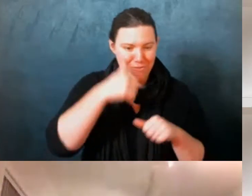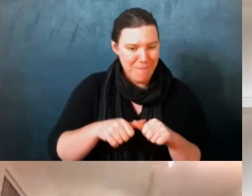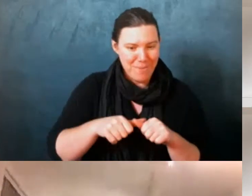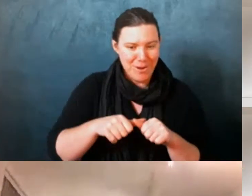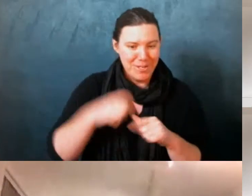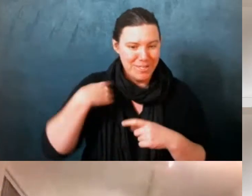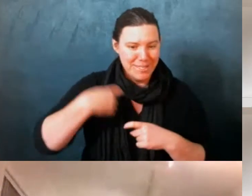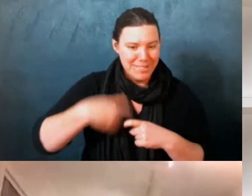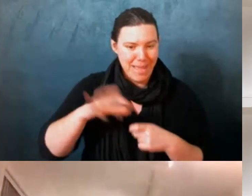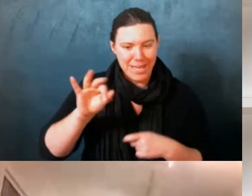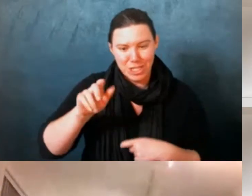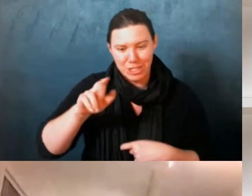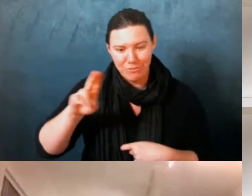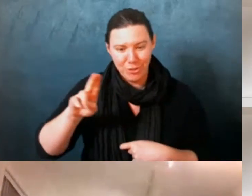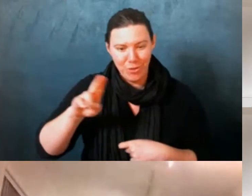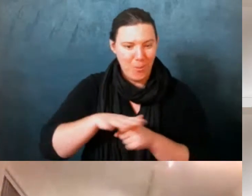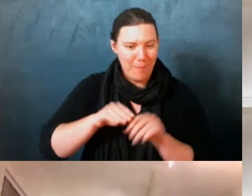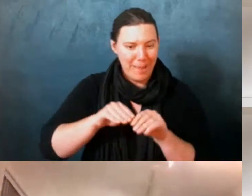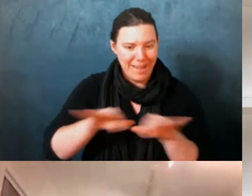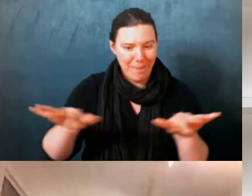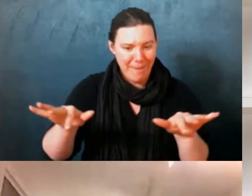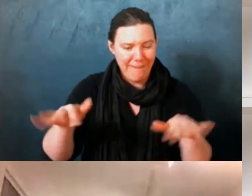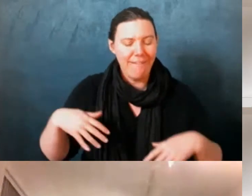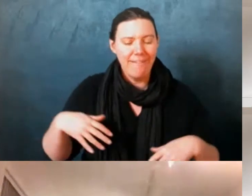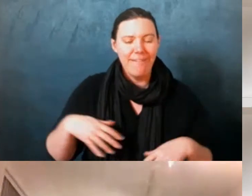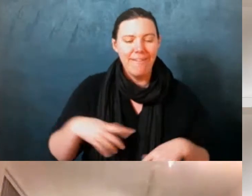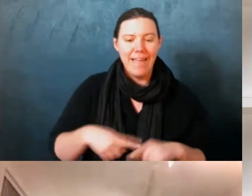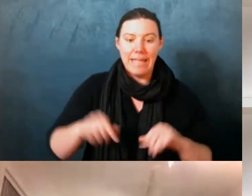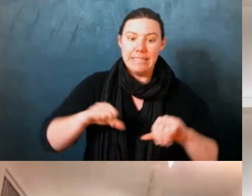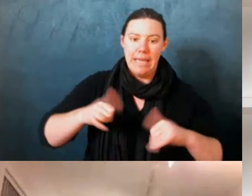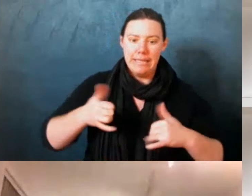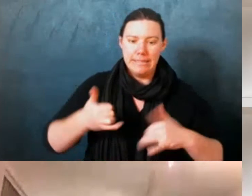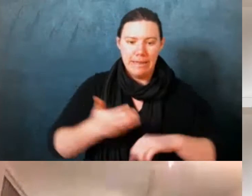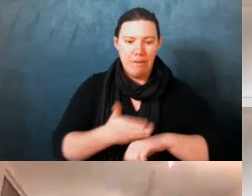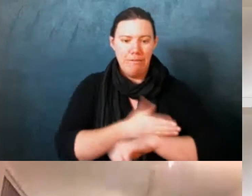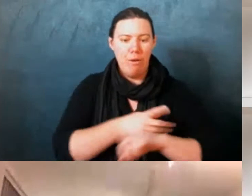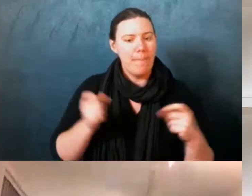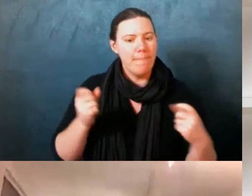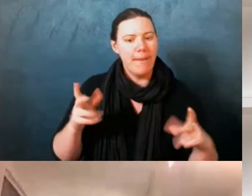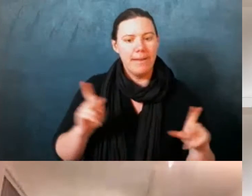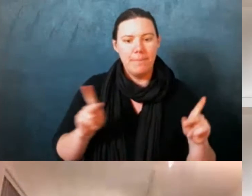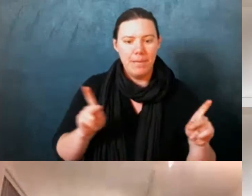And obviously science has come a long way. But there's burnout, there's compassion fatigue,